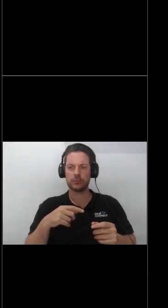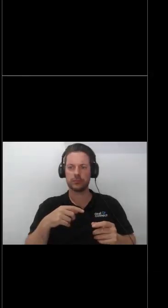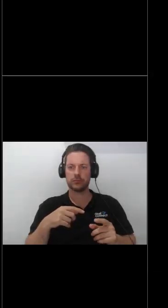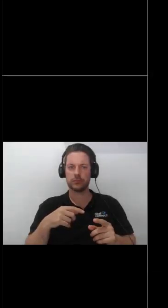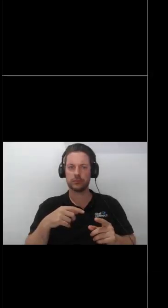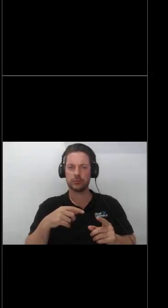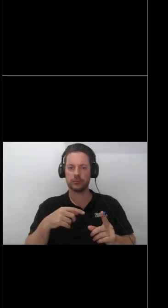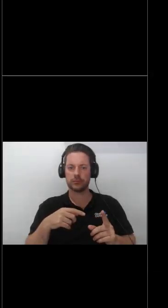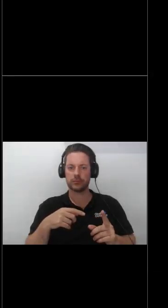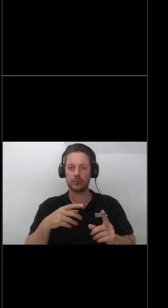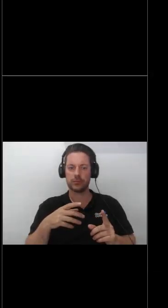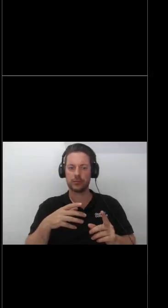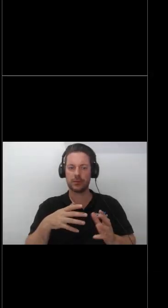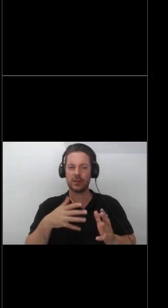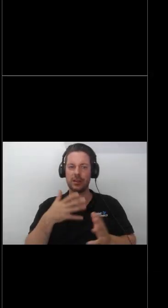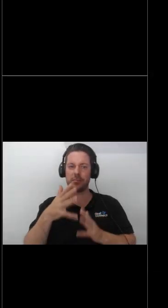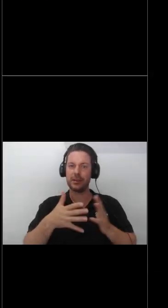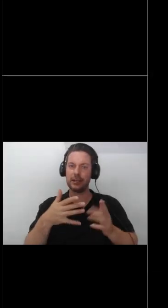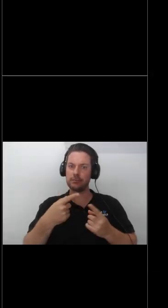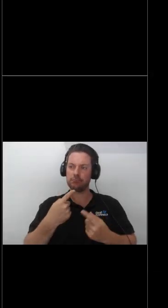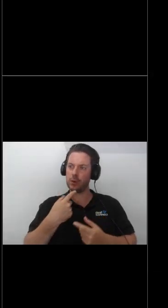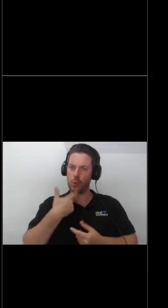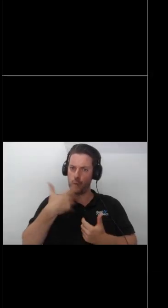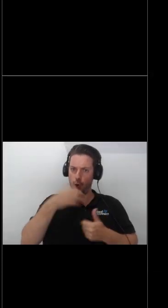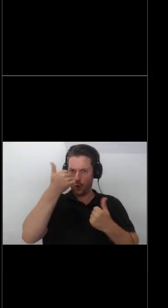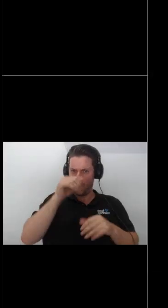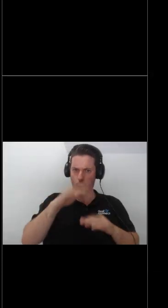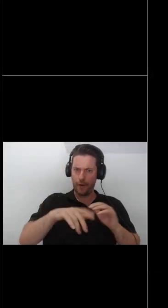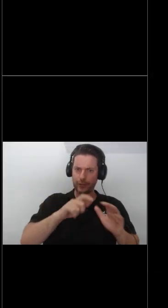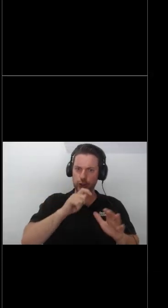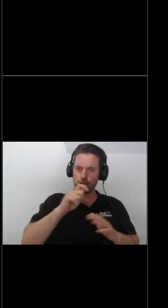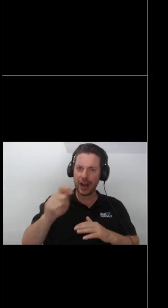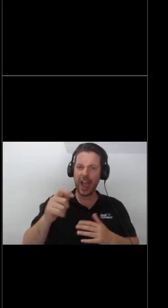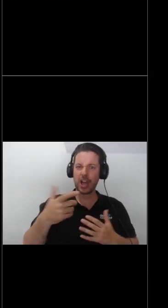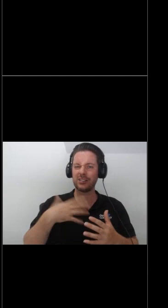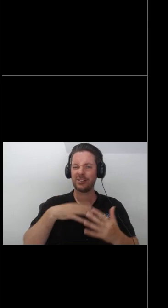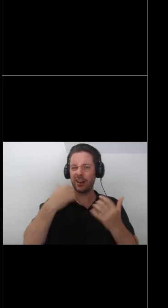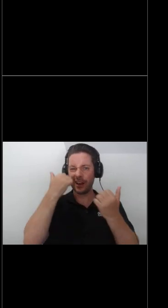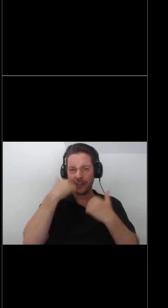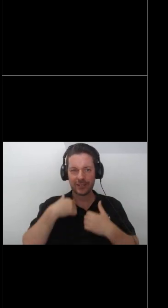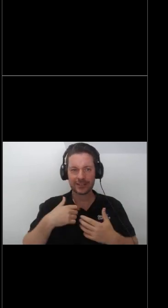relating to the charges that might be a breach of evidence lines.